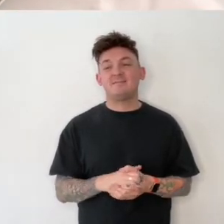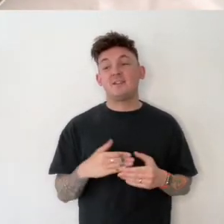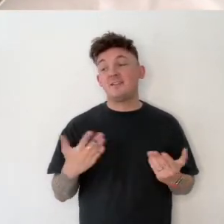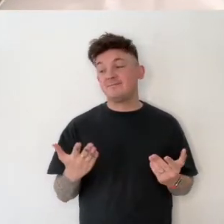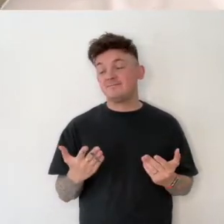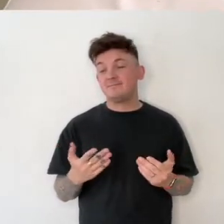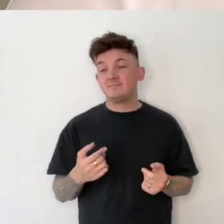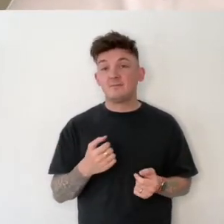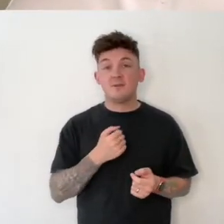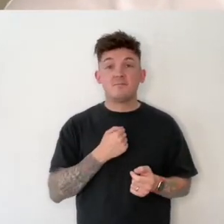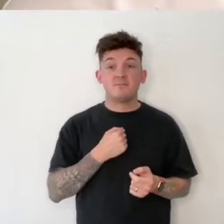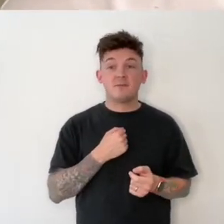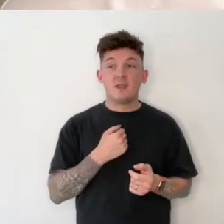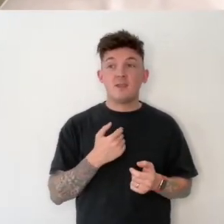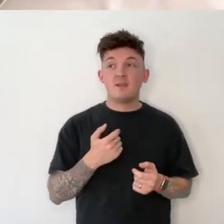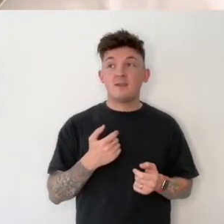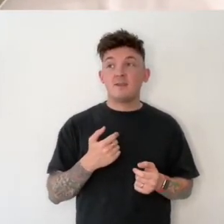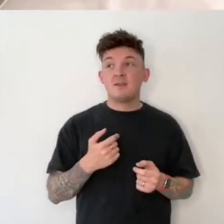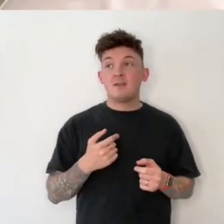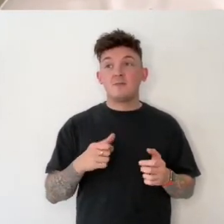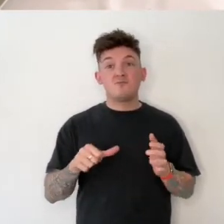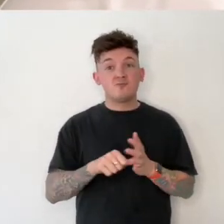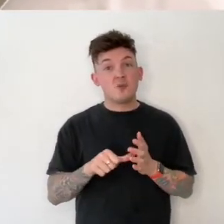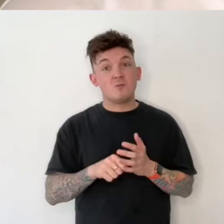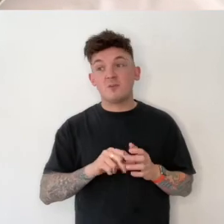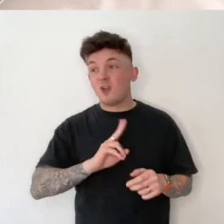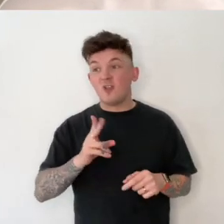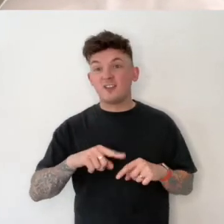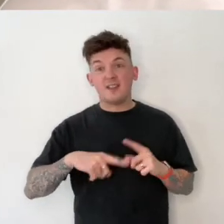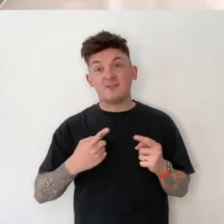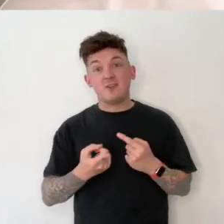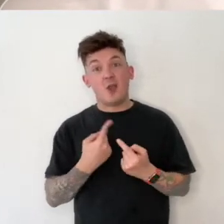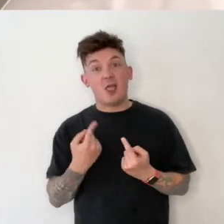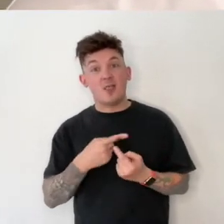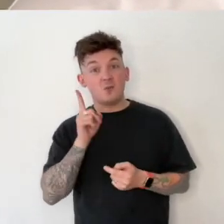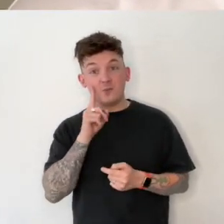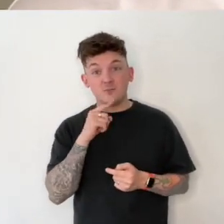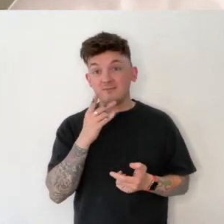my struggles are not different hugely different to any other woman's um but when people add